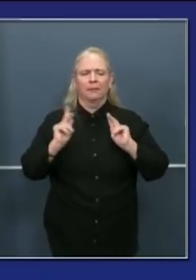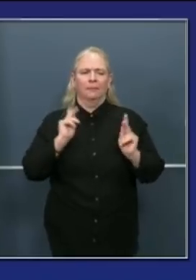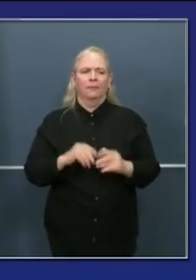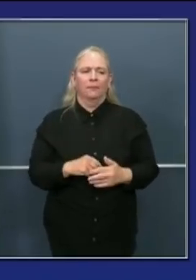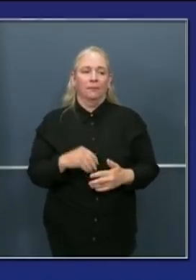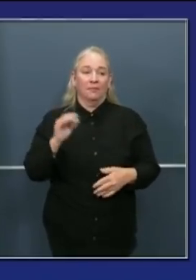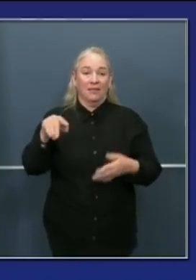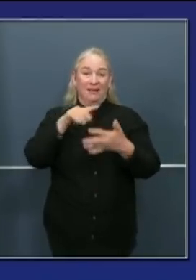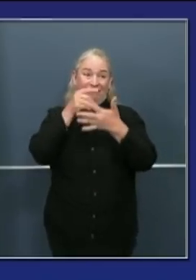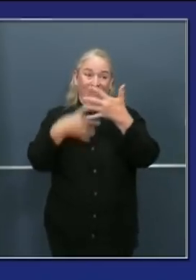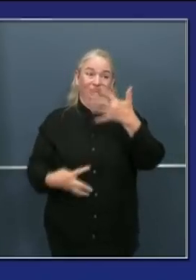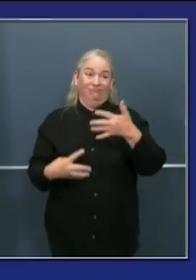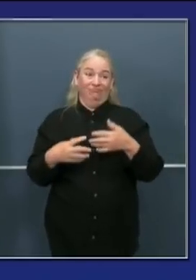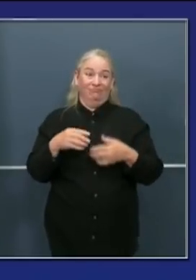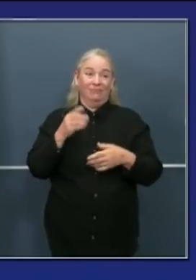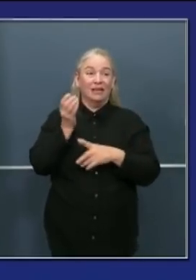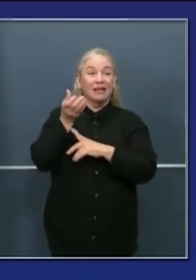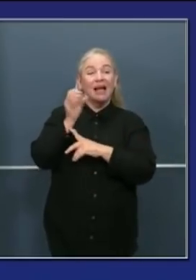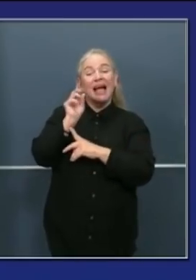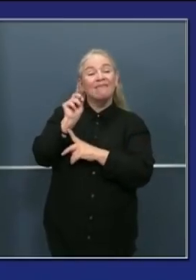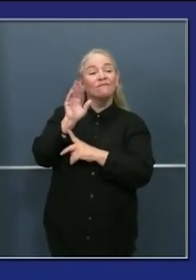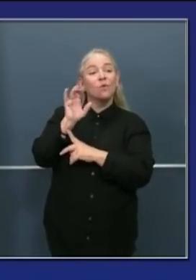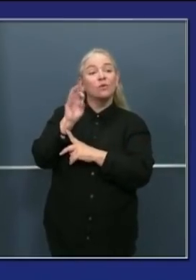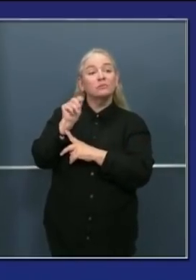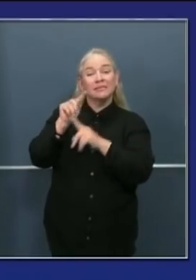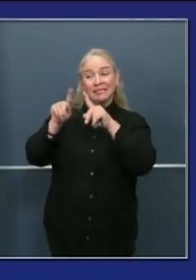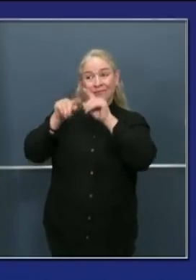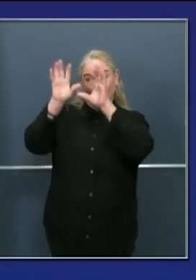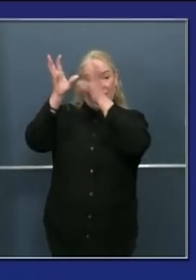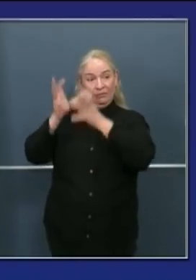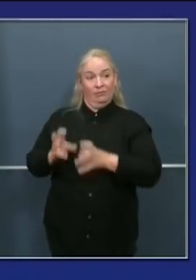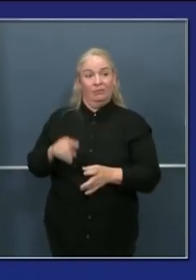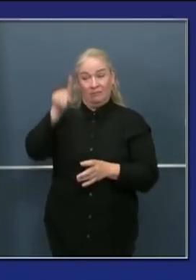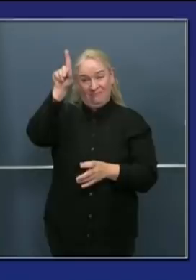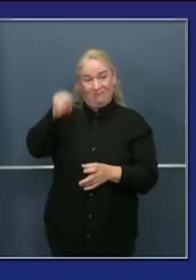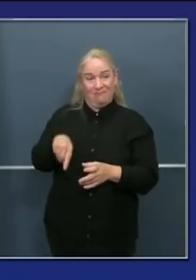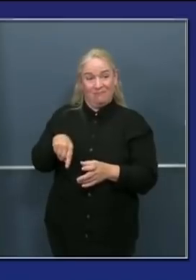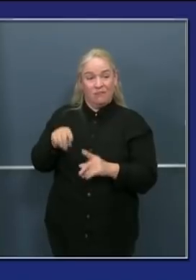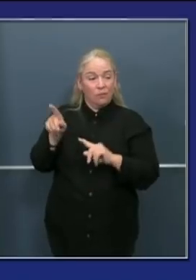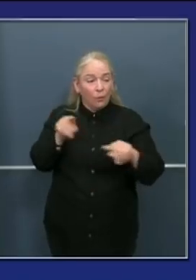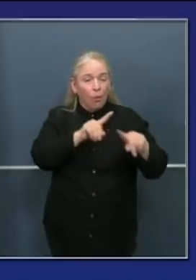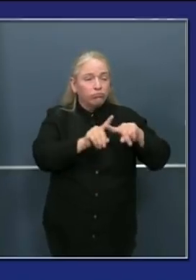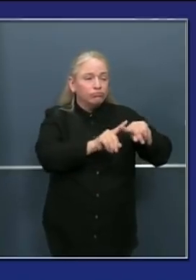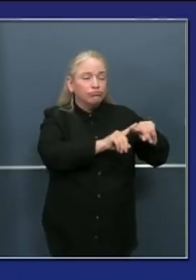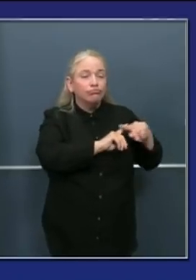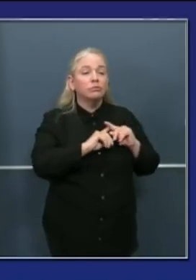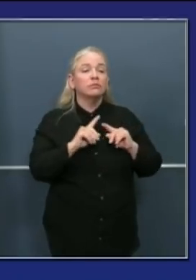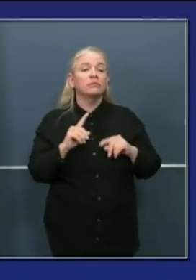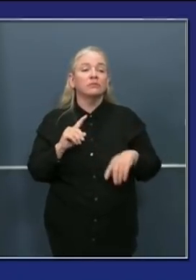EFFORT. AS I NOTED JUST IN THE SLIDE, THIS MULTIAGENCY ENFORCEMENT,